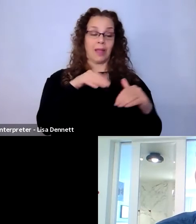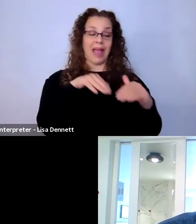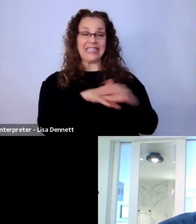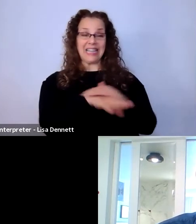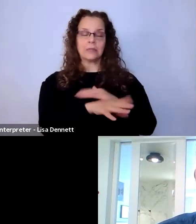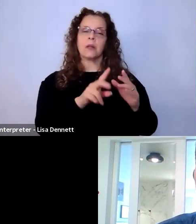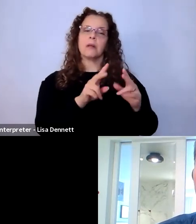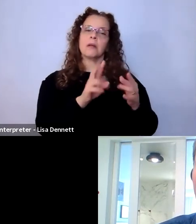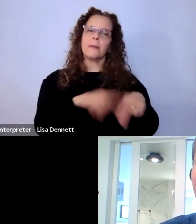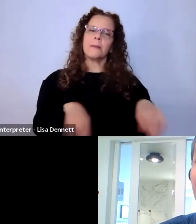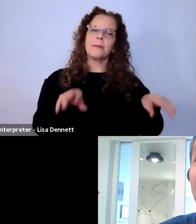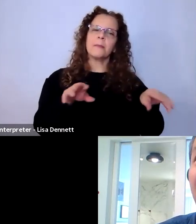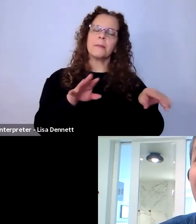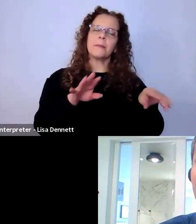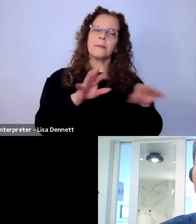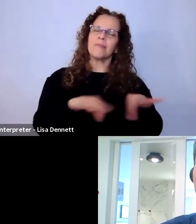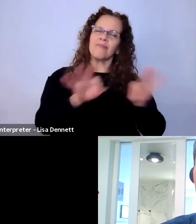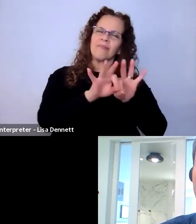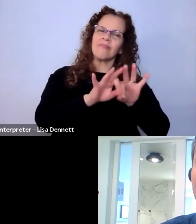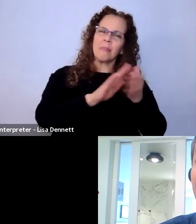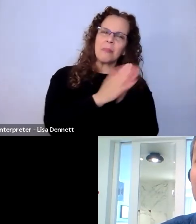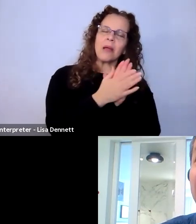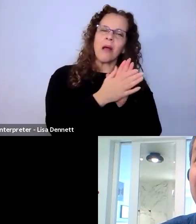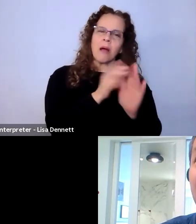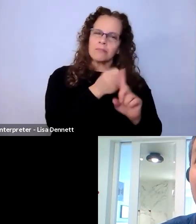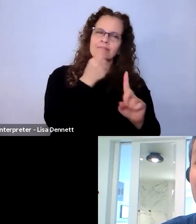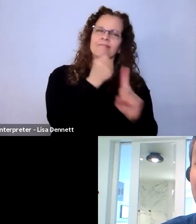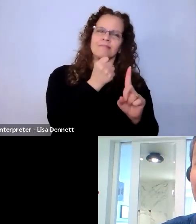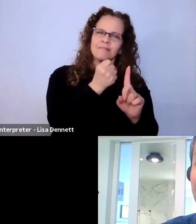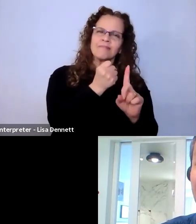Because these projects are what are powering many of the websites out there